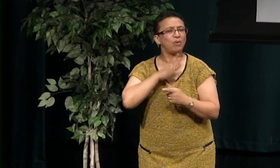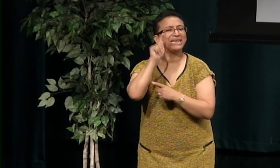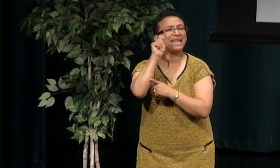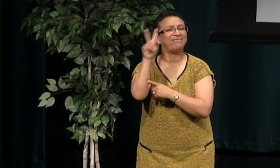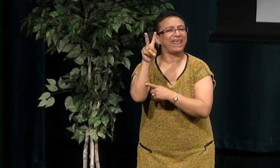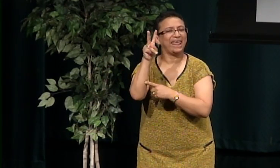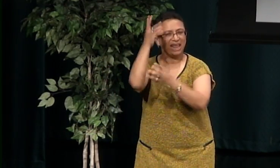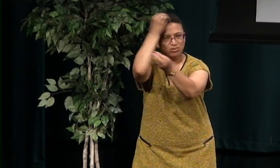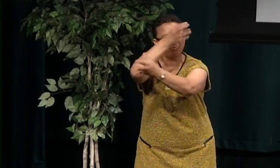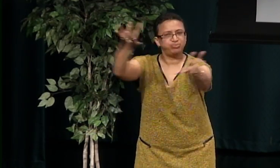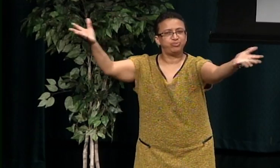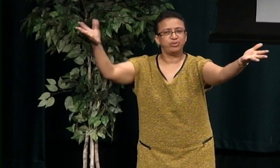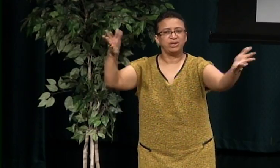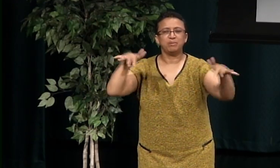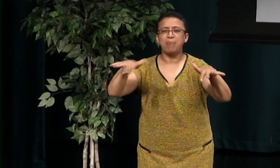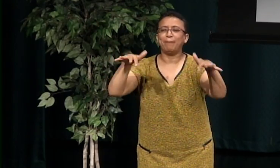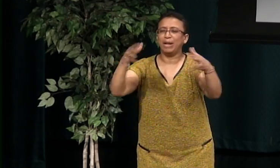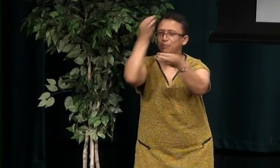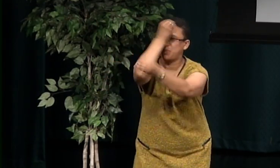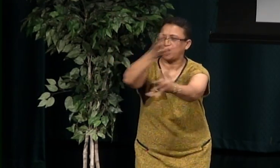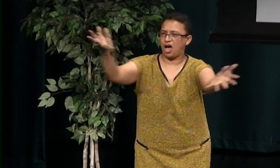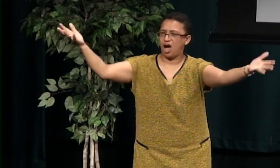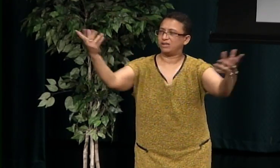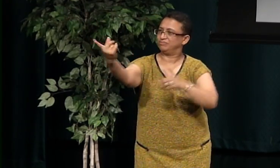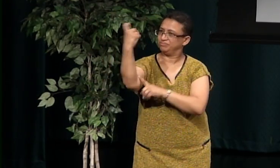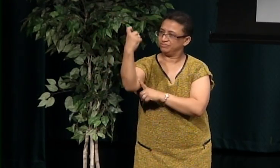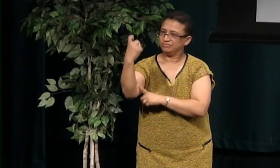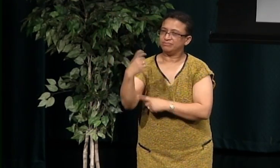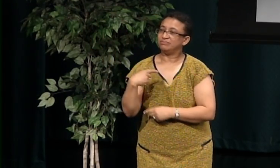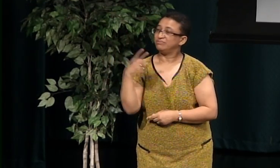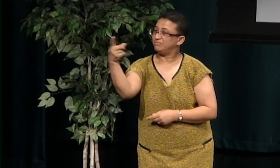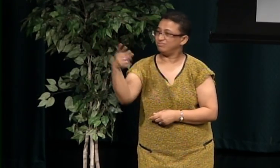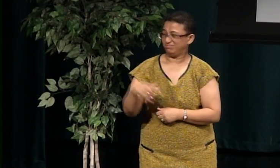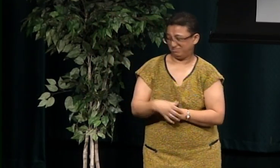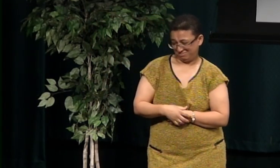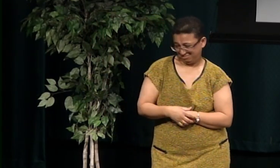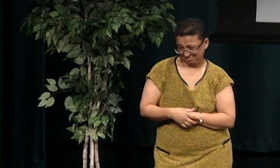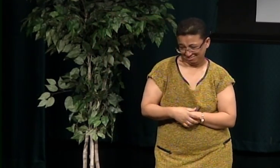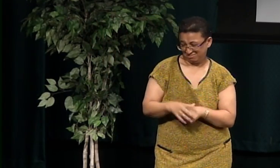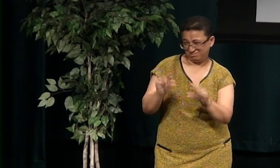I can say, "Hey, I want to use our public